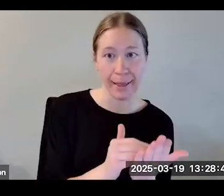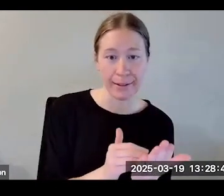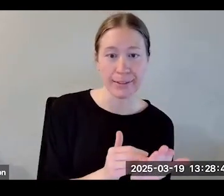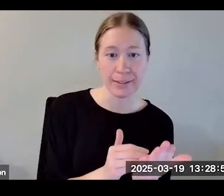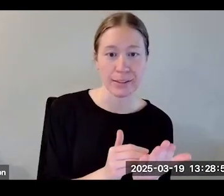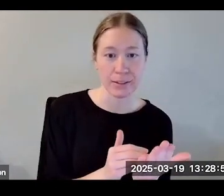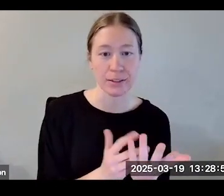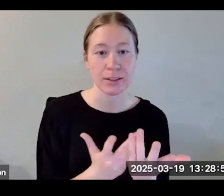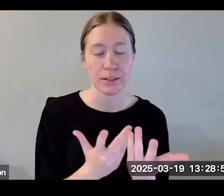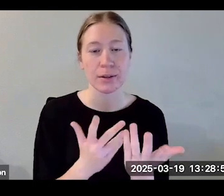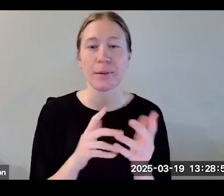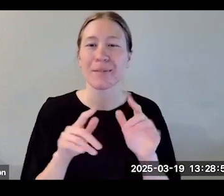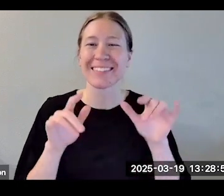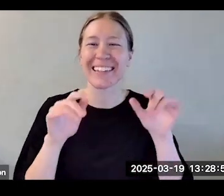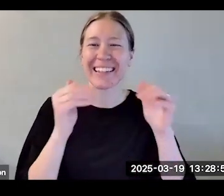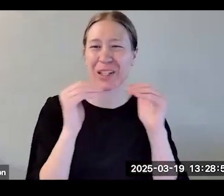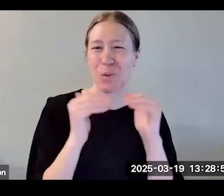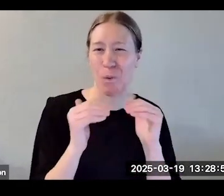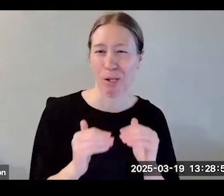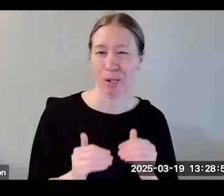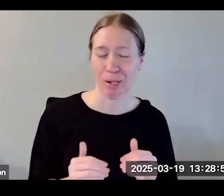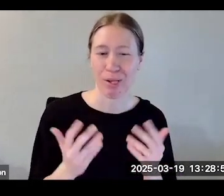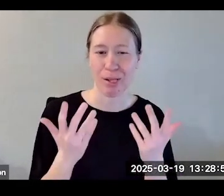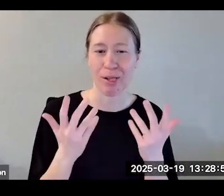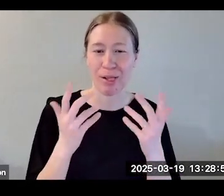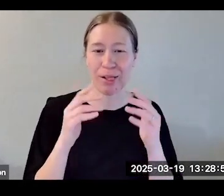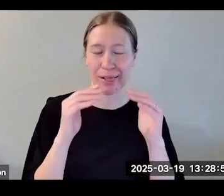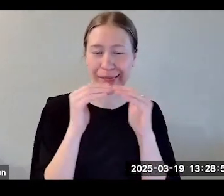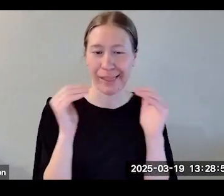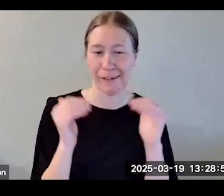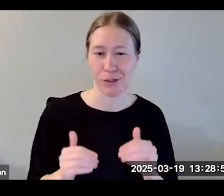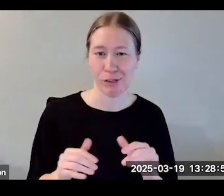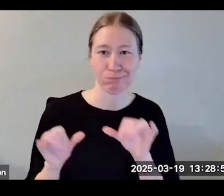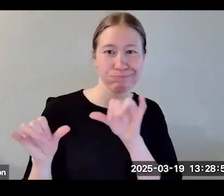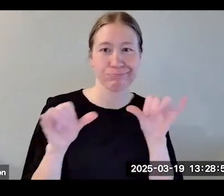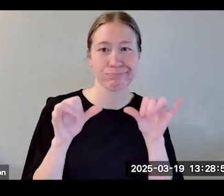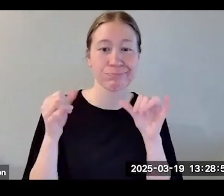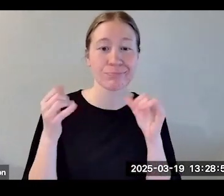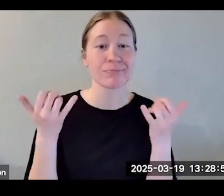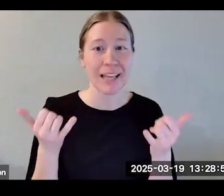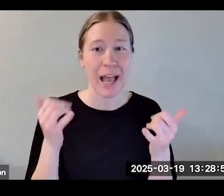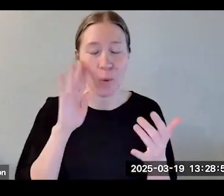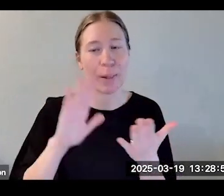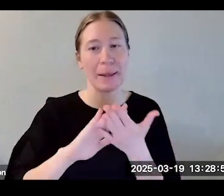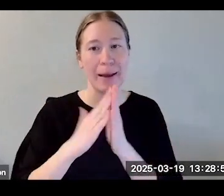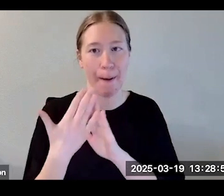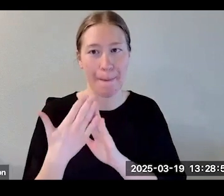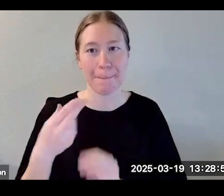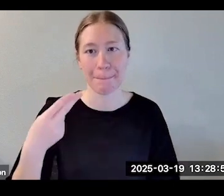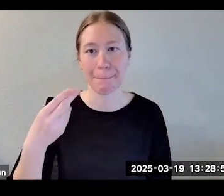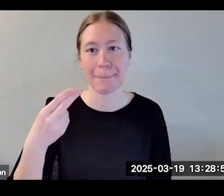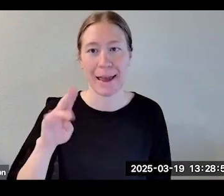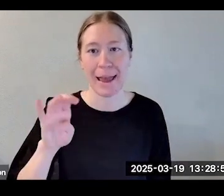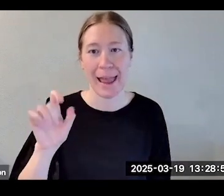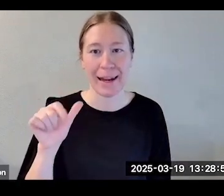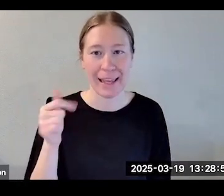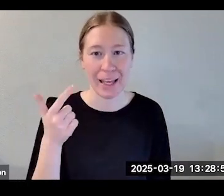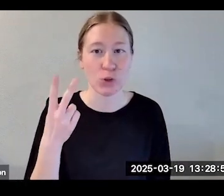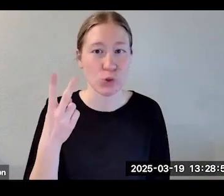kind of, at the same level. So we're gonna make these all into heading twos. So what I'm gonna do is select Scholarship,